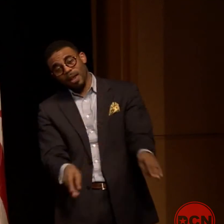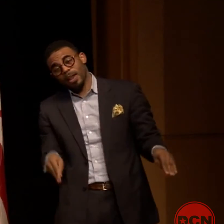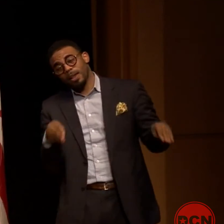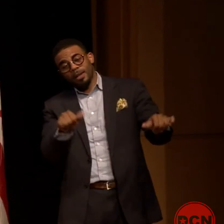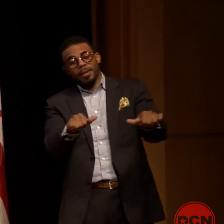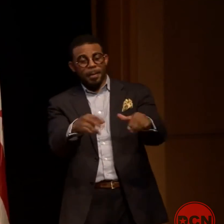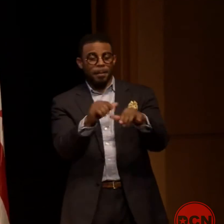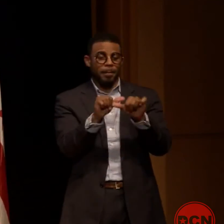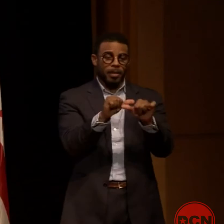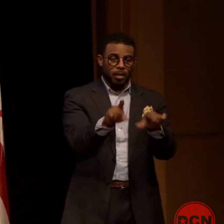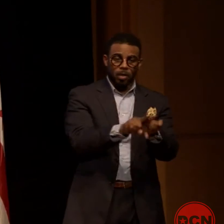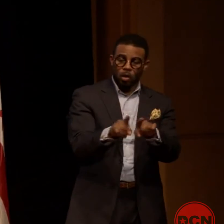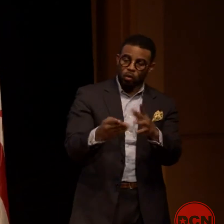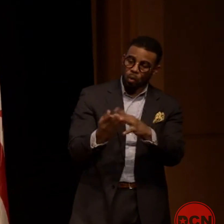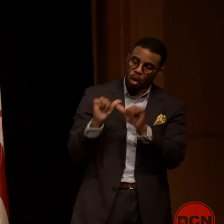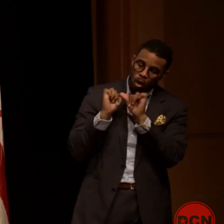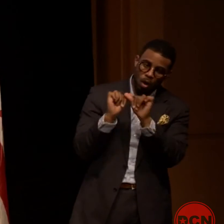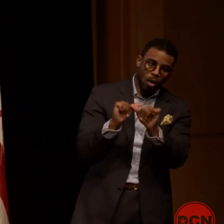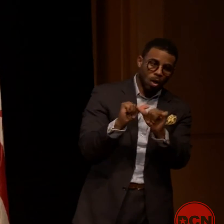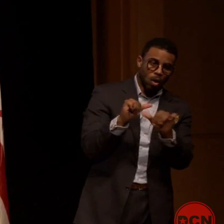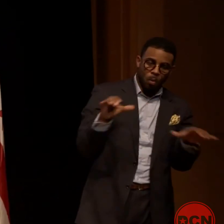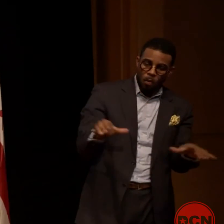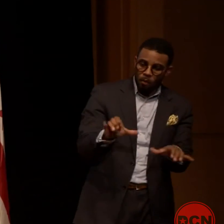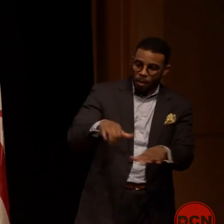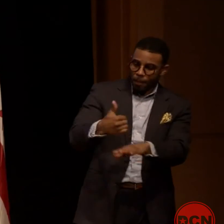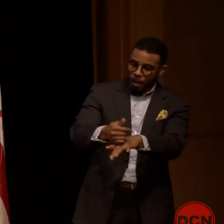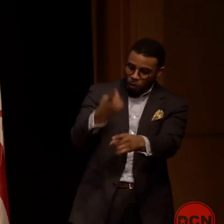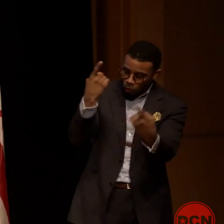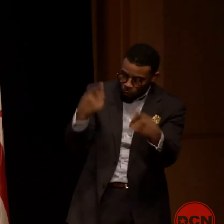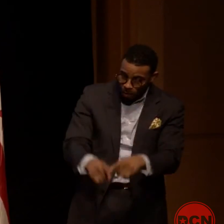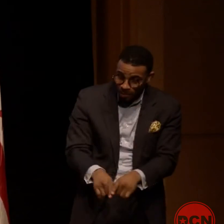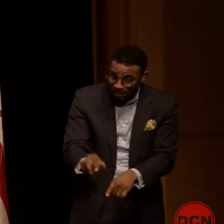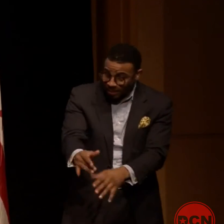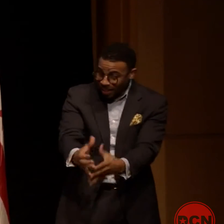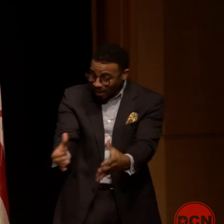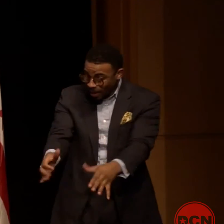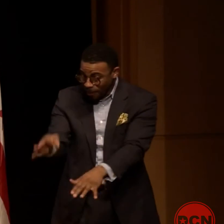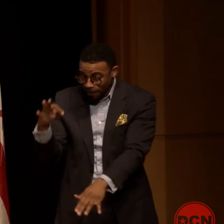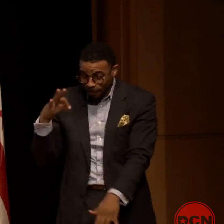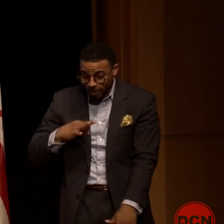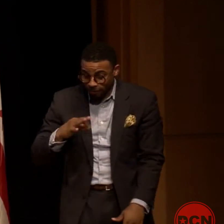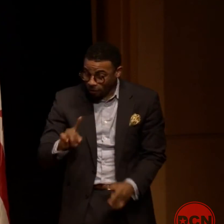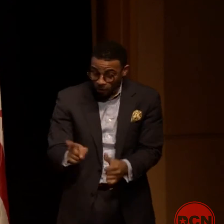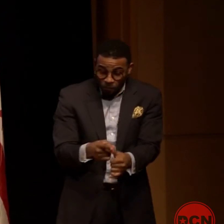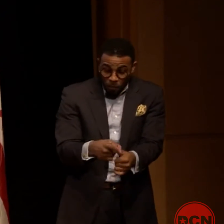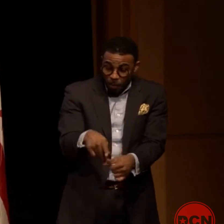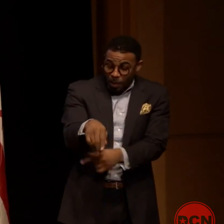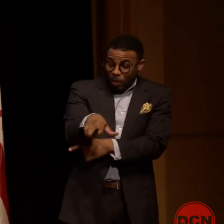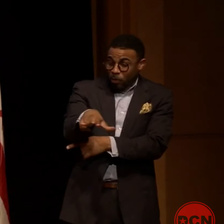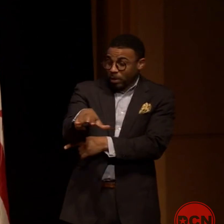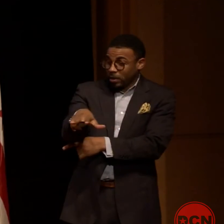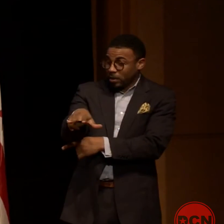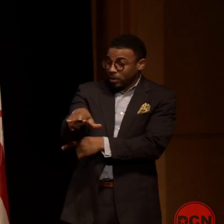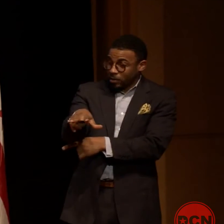AS WELL THROUGH A LONG-TERM PERFORMANCE-BASED AGREEMENT AND THIS HAS A LOT OF BENEFITS. FIRST P-3'S SPUR INNOVATION.